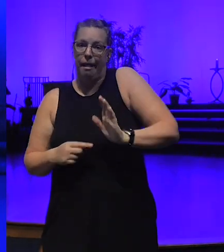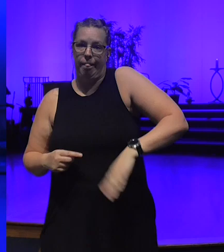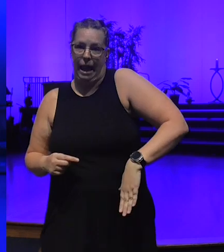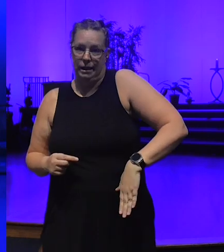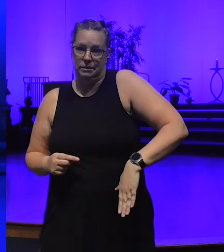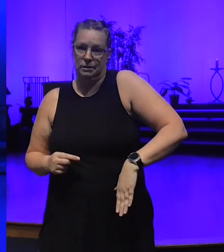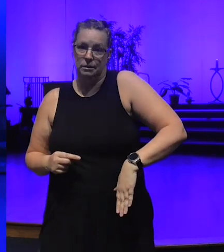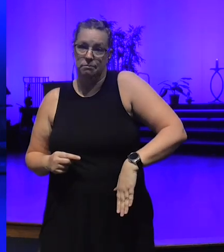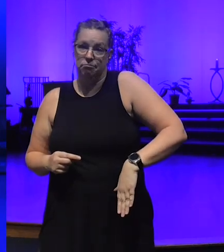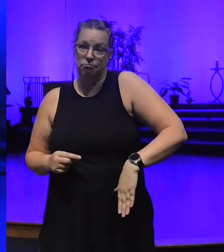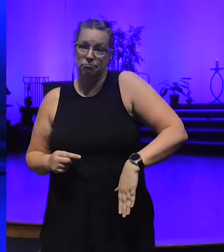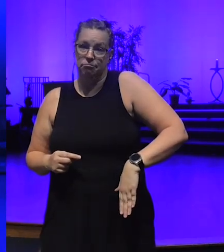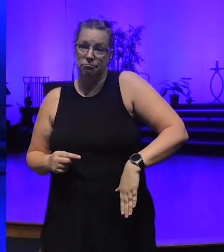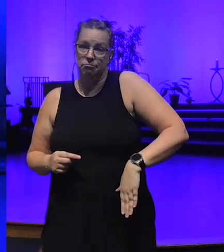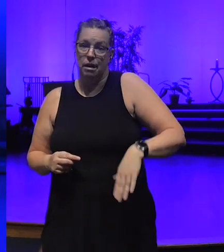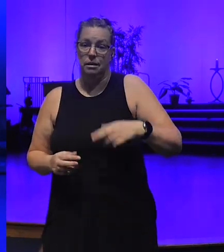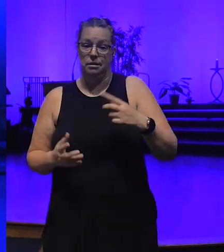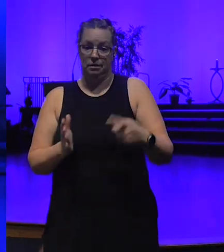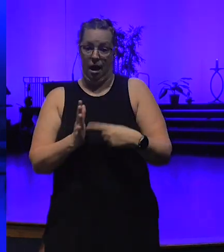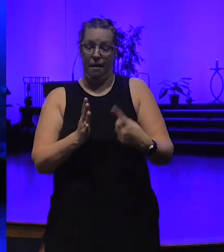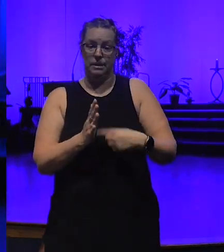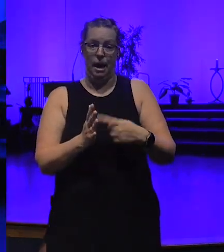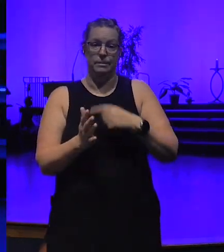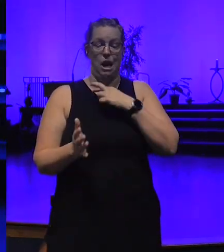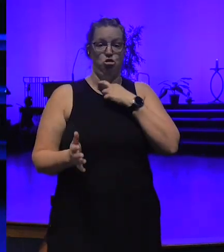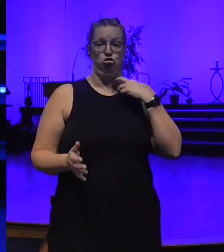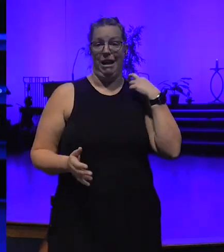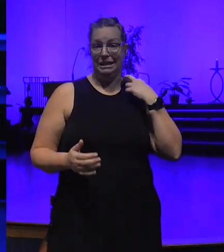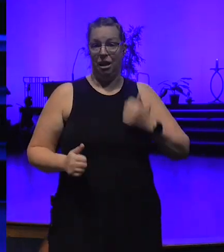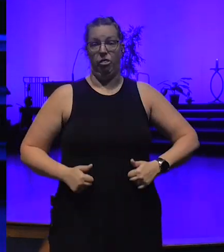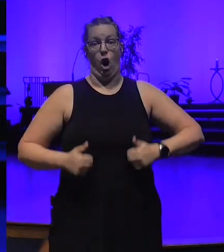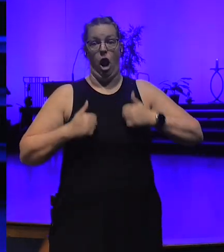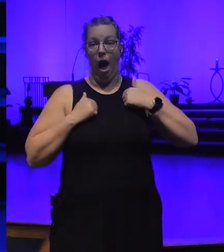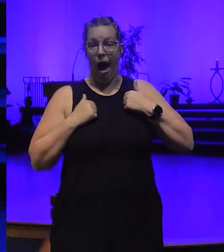people will sometimes risk their lives and their kindness just to try and get where they need to